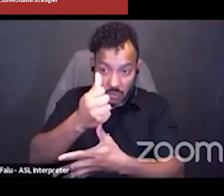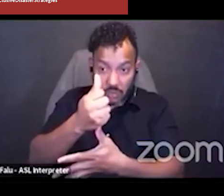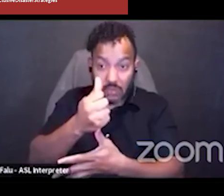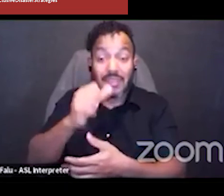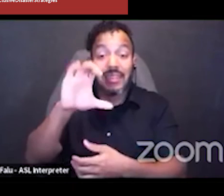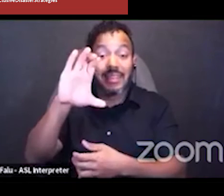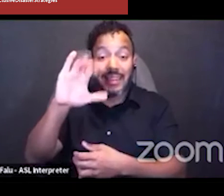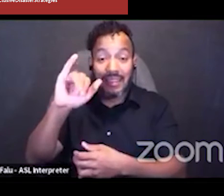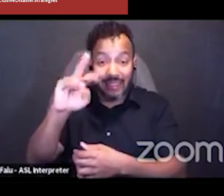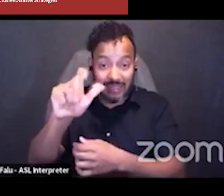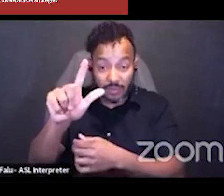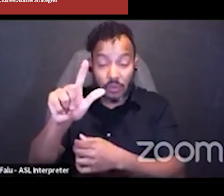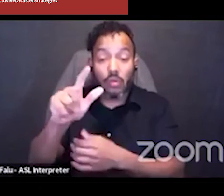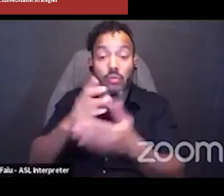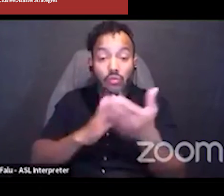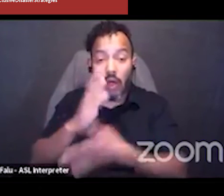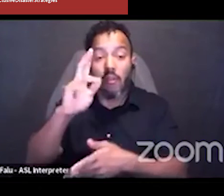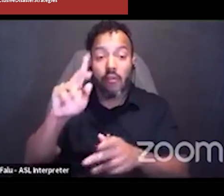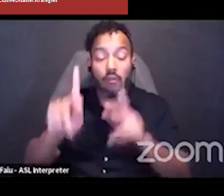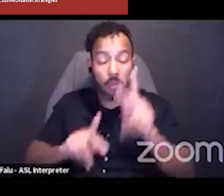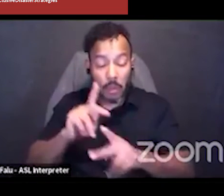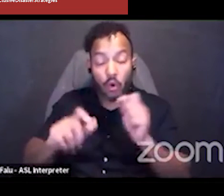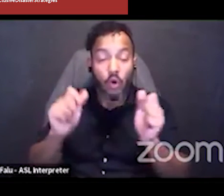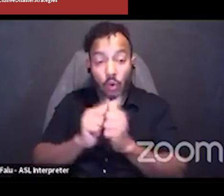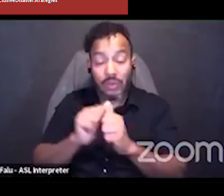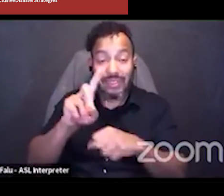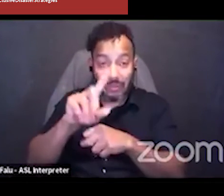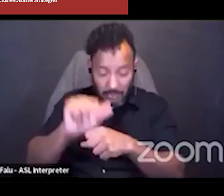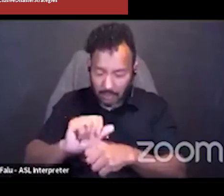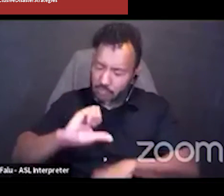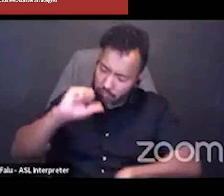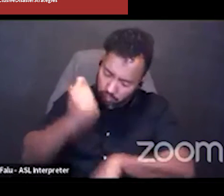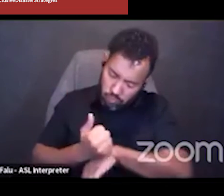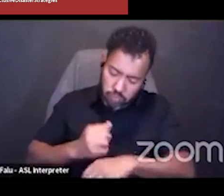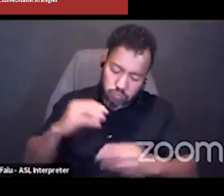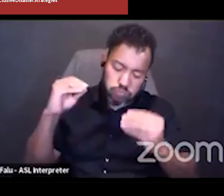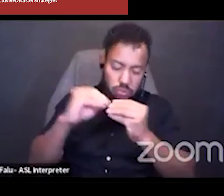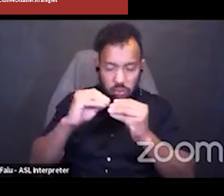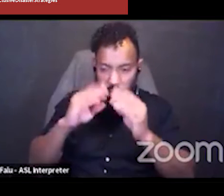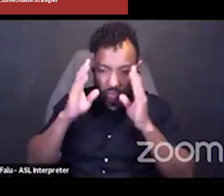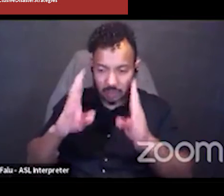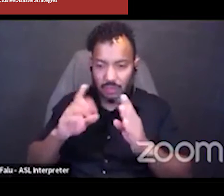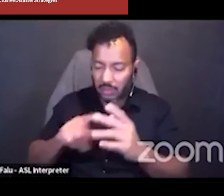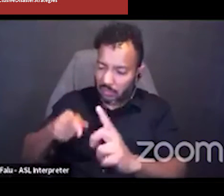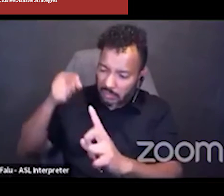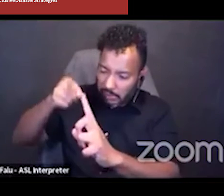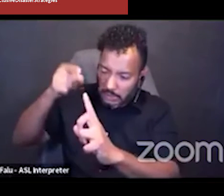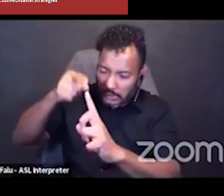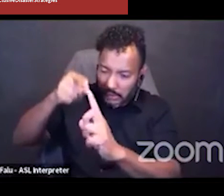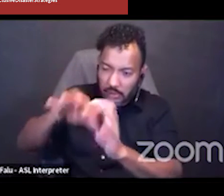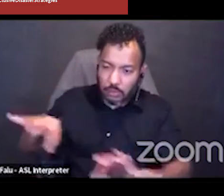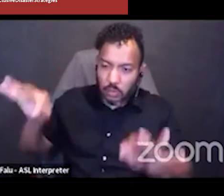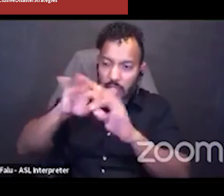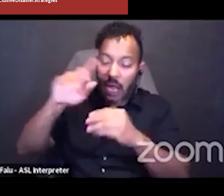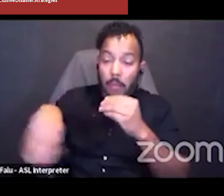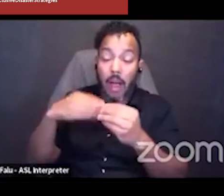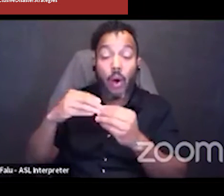disabilities K. is one of our key factors in disaster relief is maintaining our civil